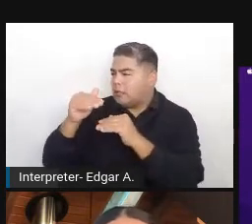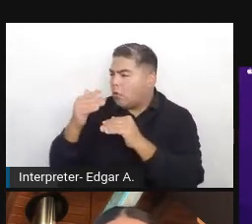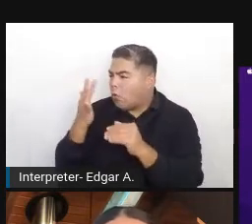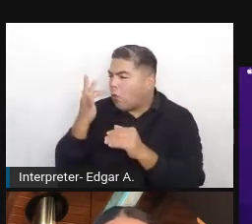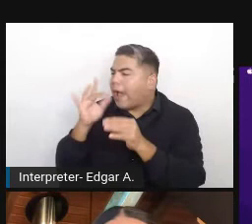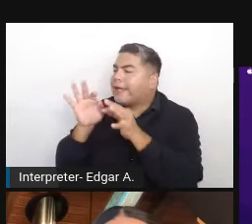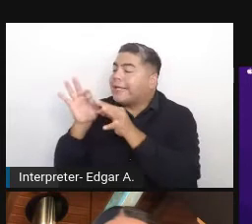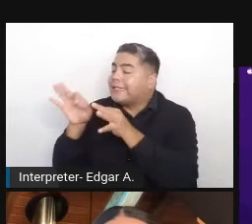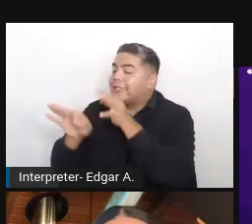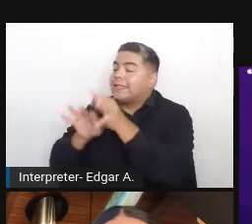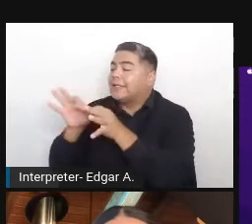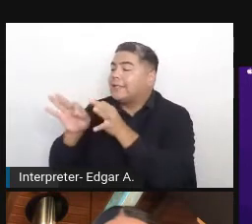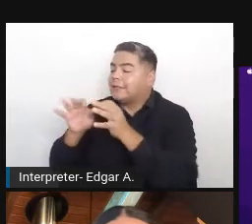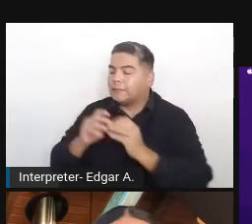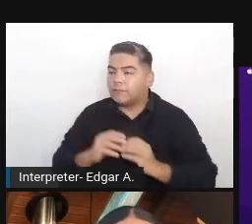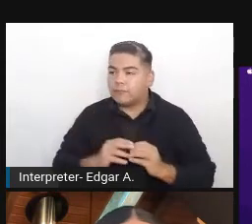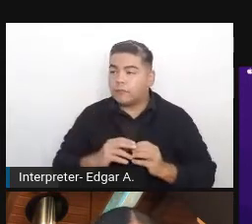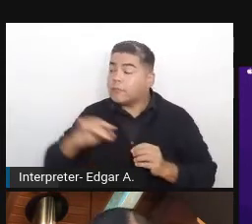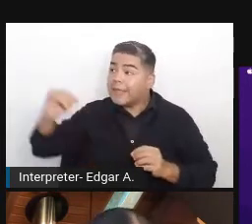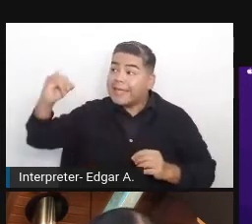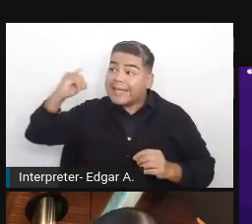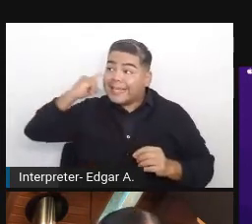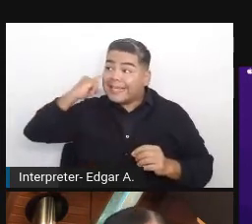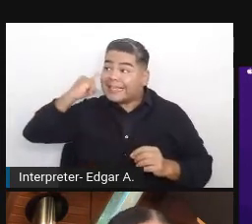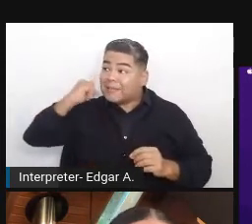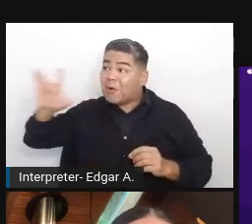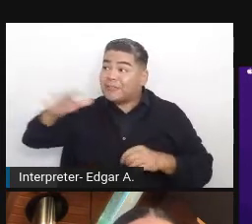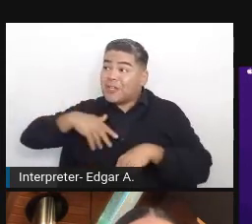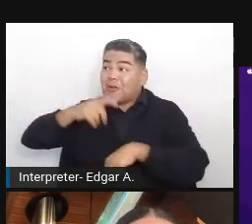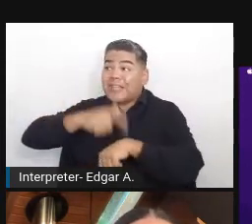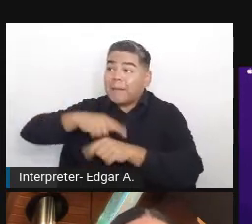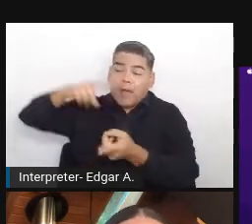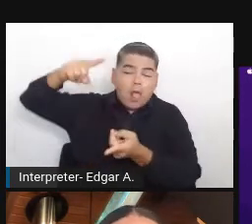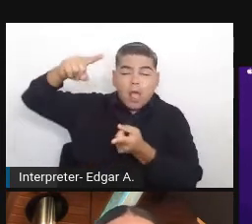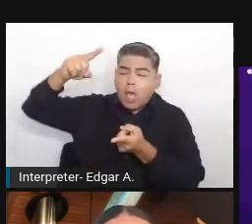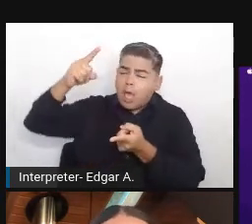Inform them about the time they have and give them a way